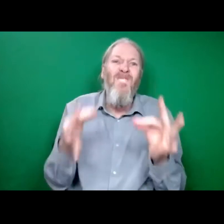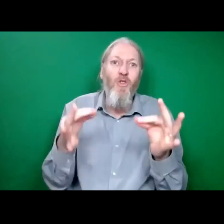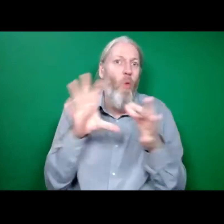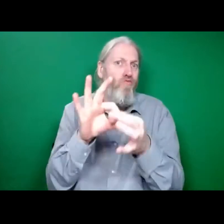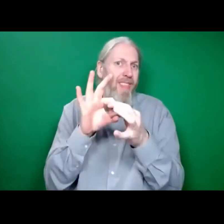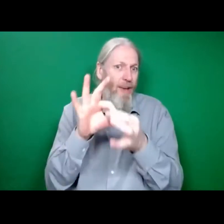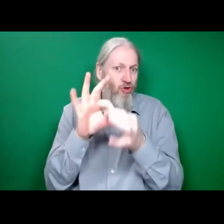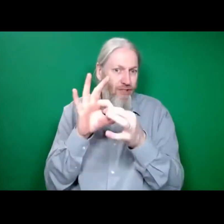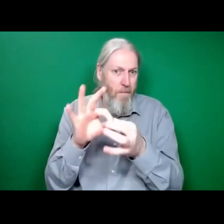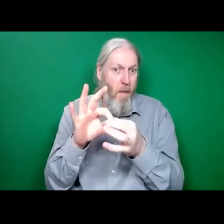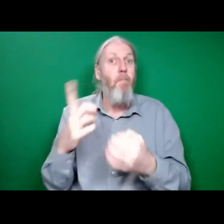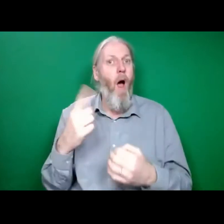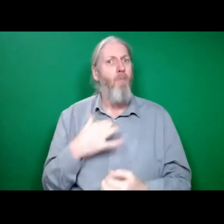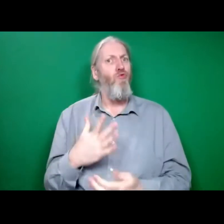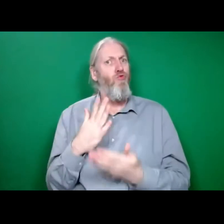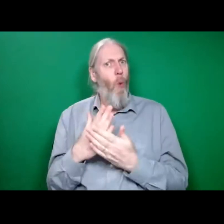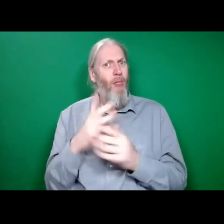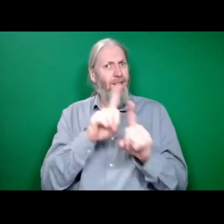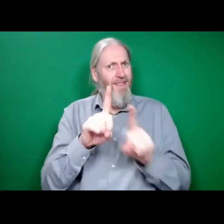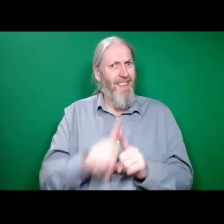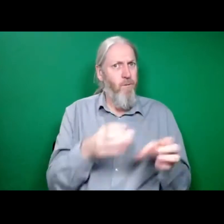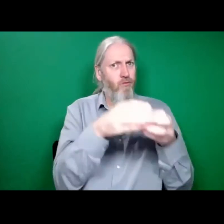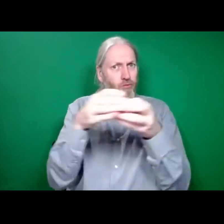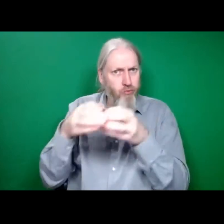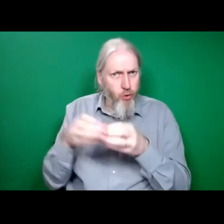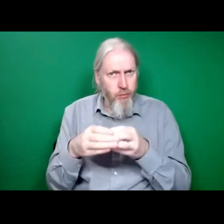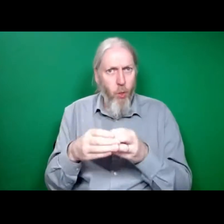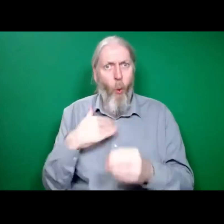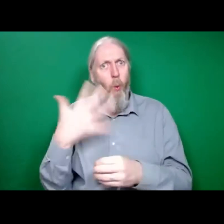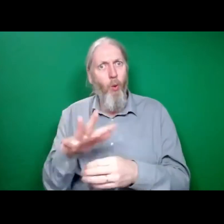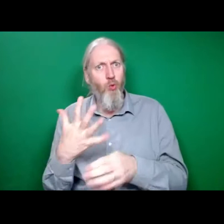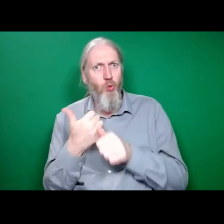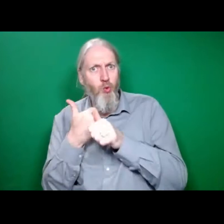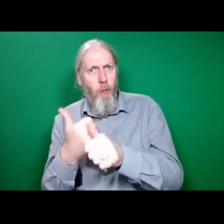And then there are things you can do later down the